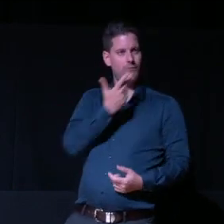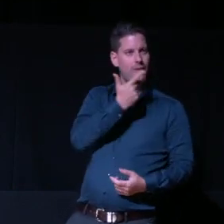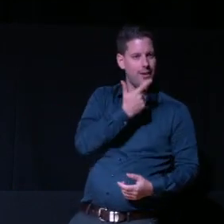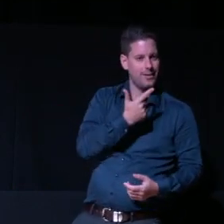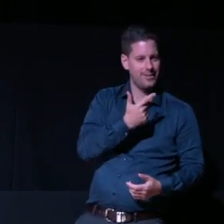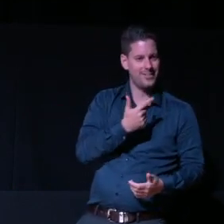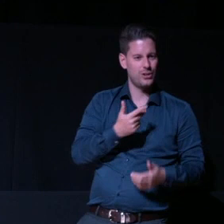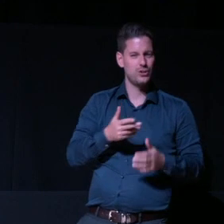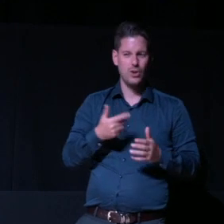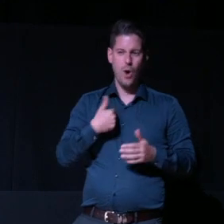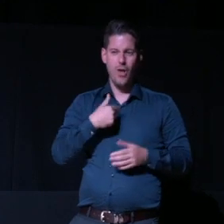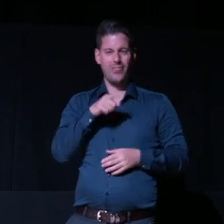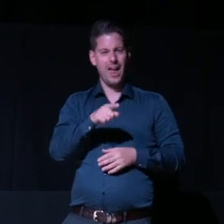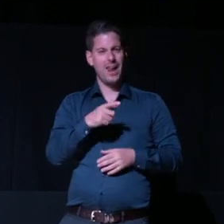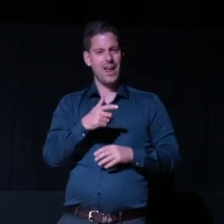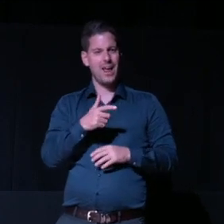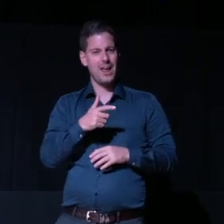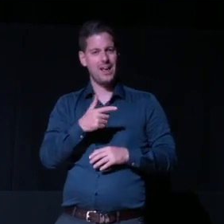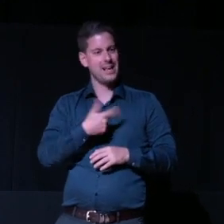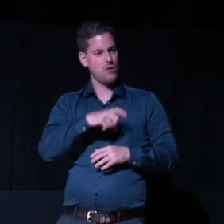of creating something where it was like, oh, actually making the audience question